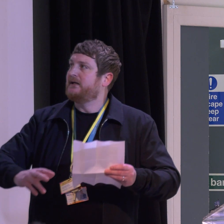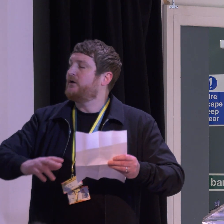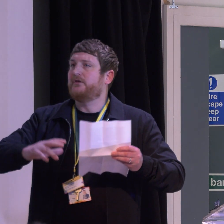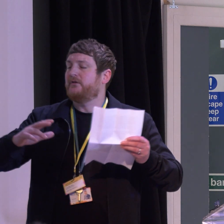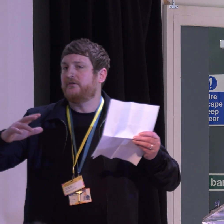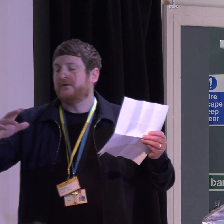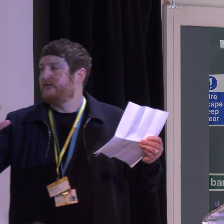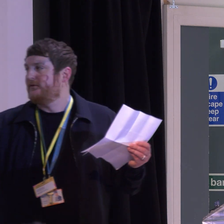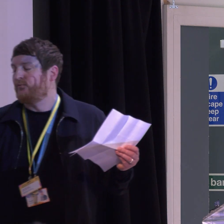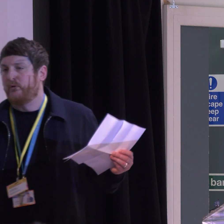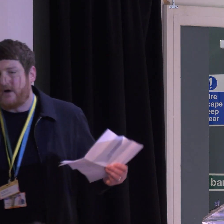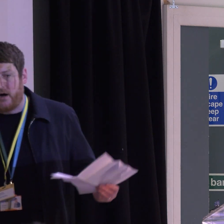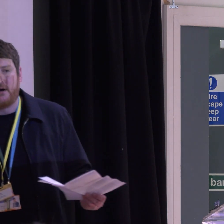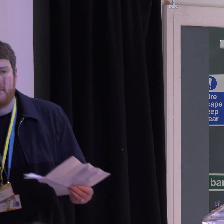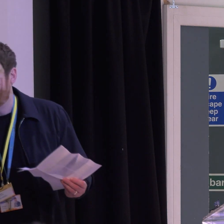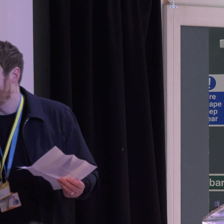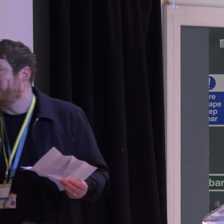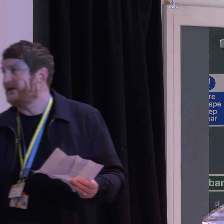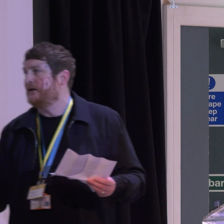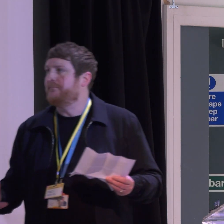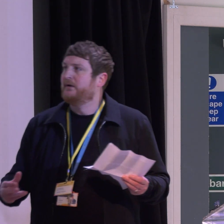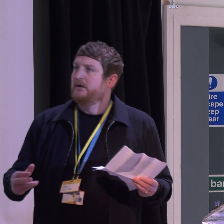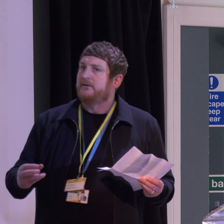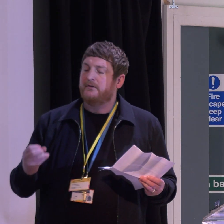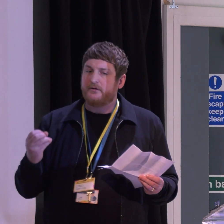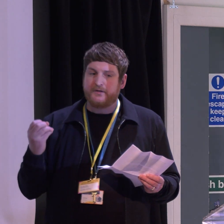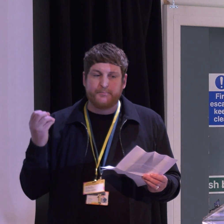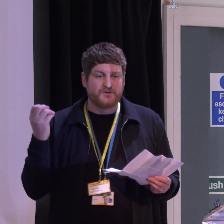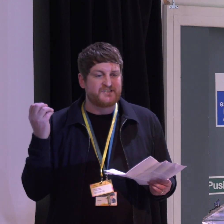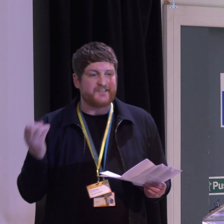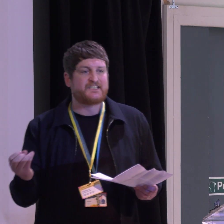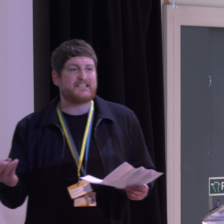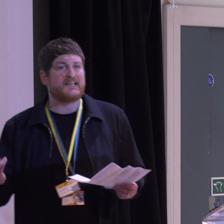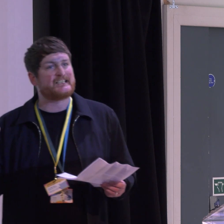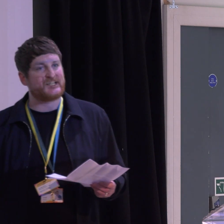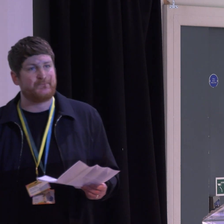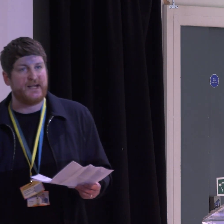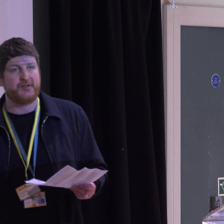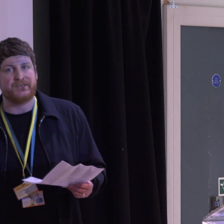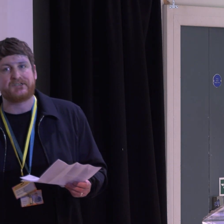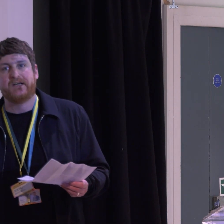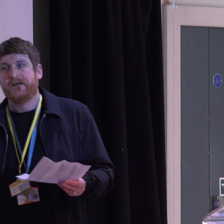the role of art within the curriculum, the importance of aesthetics and experience,